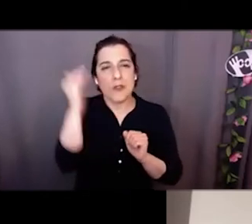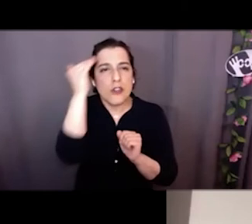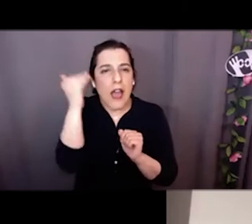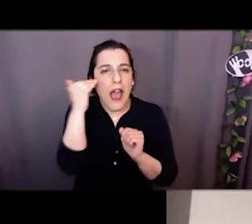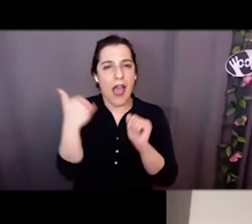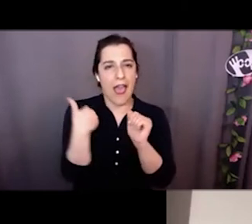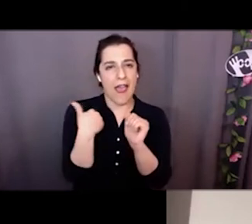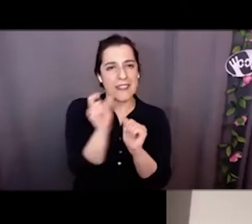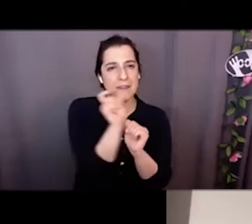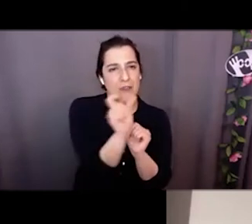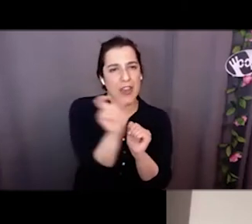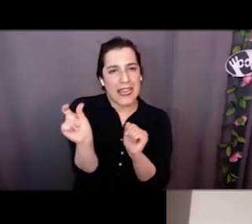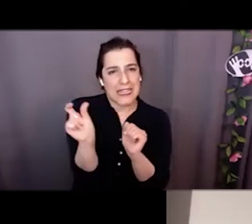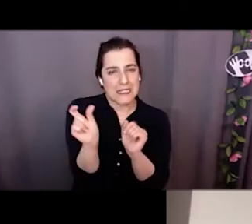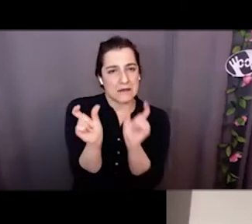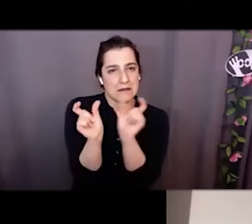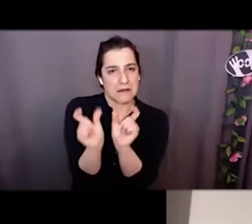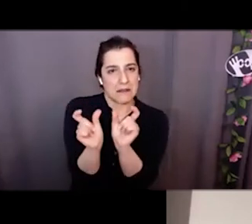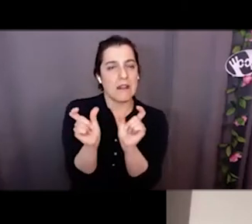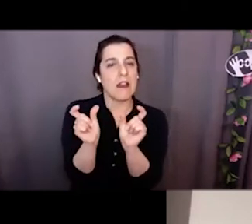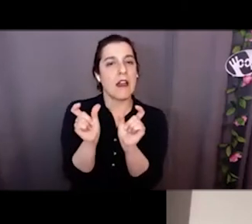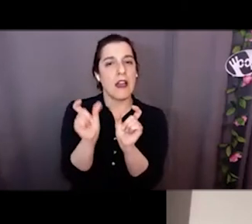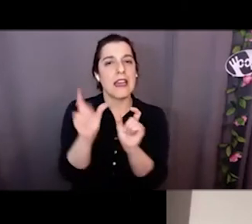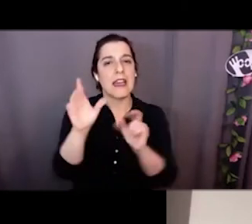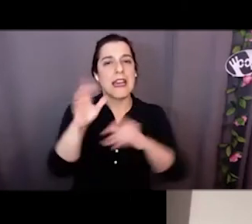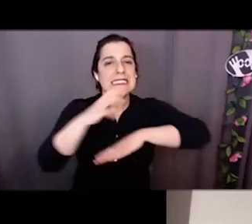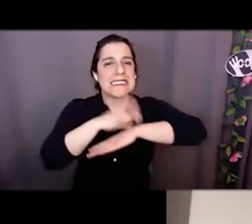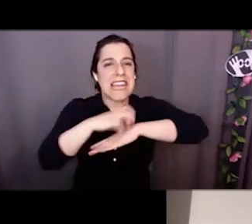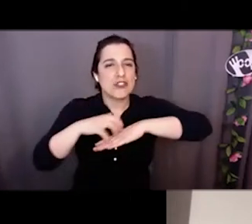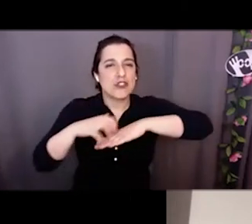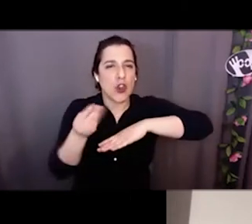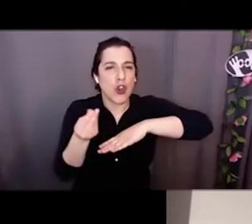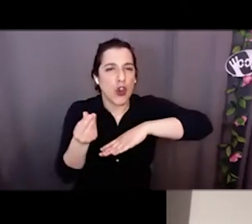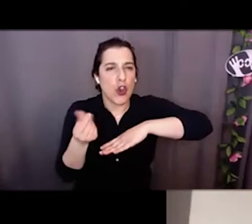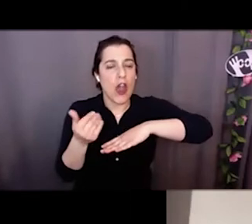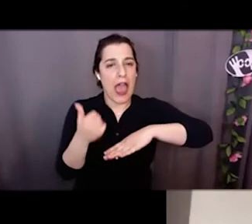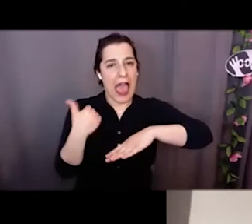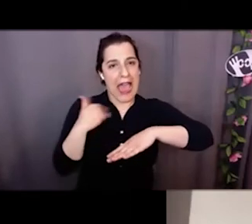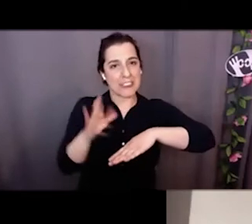which is a, which means that it implies a texture has a sense of a direction or sense of a float.